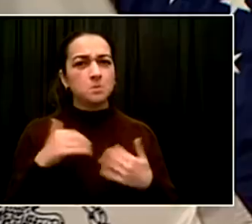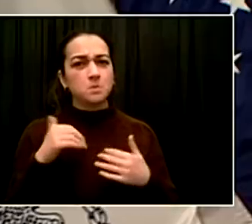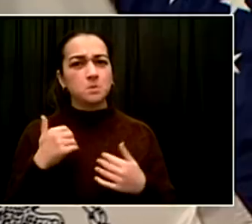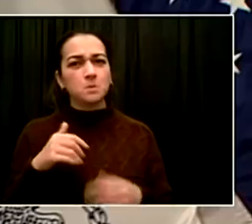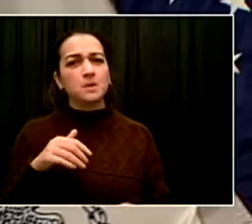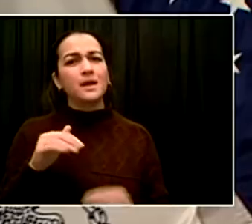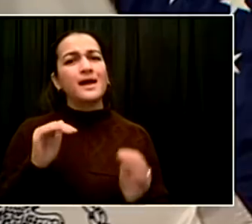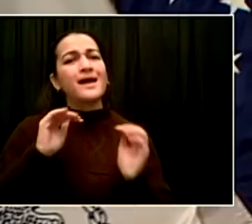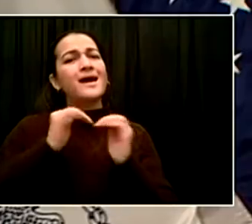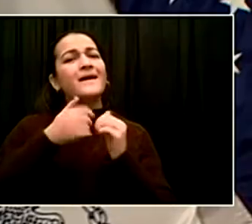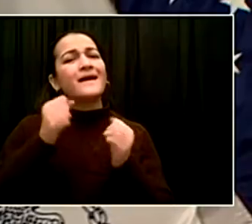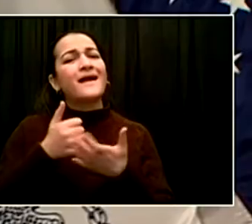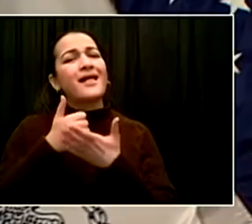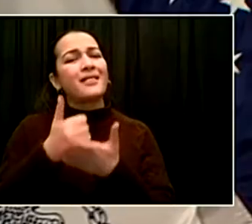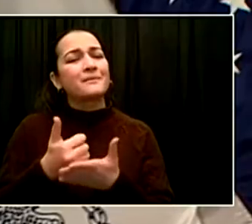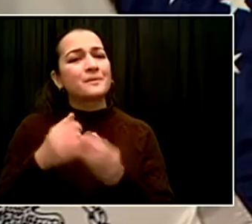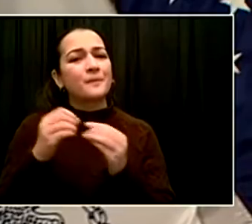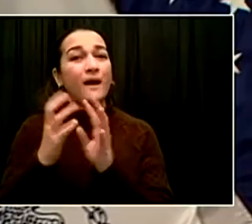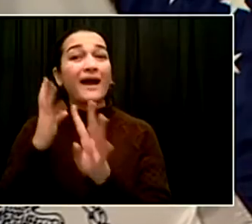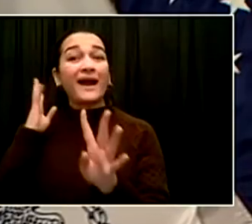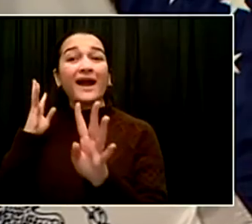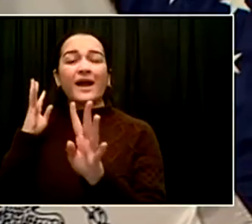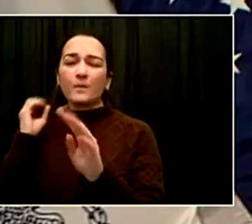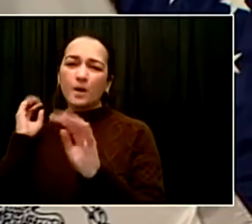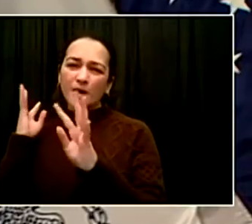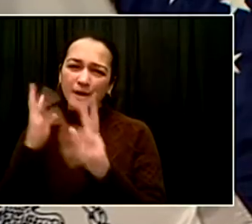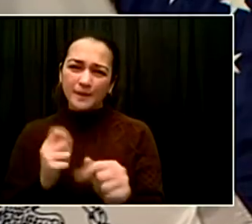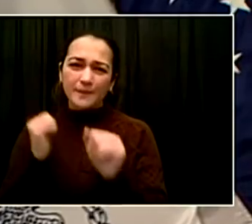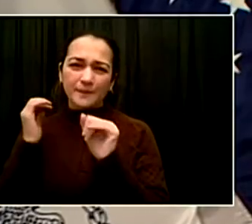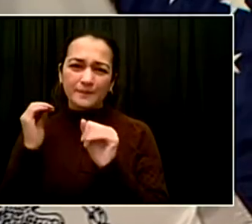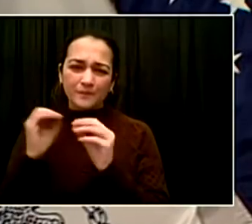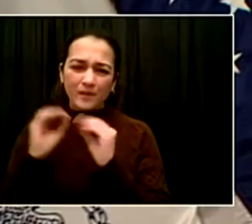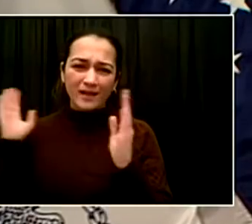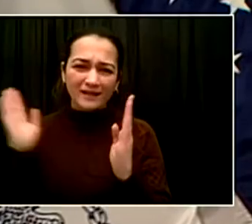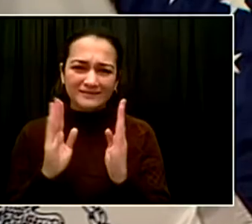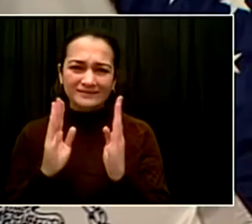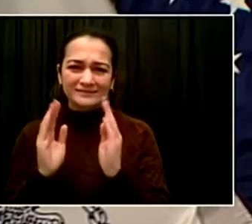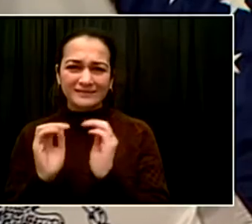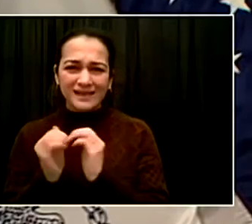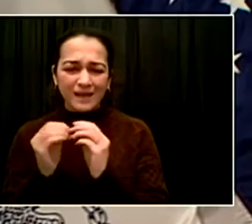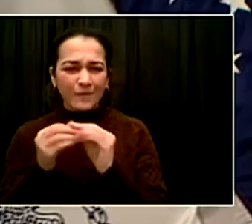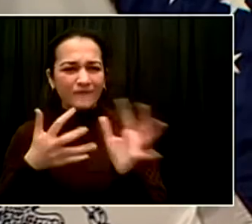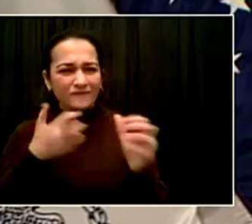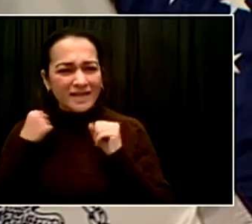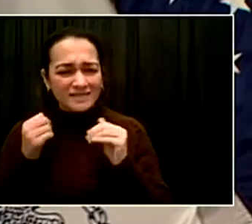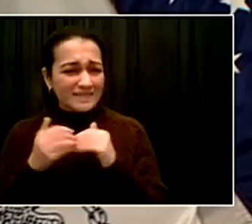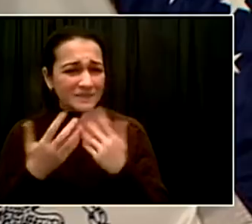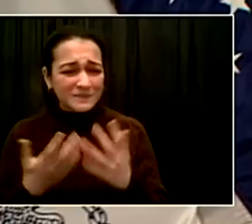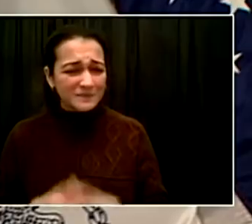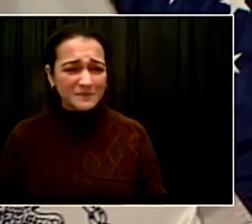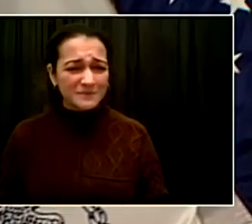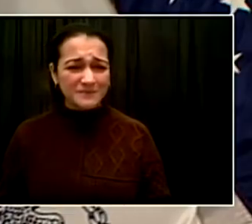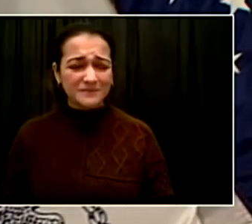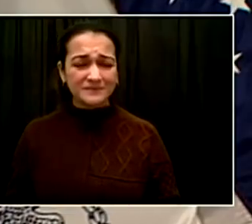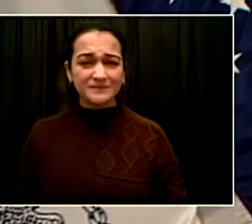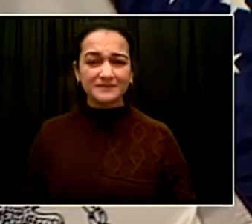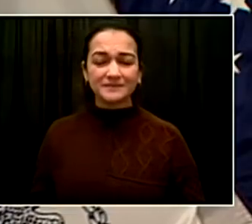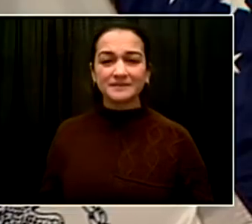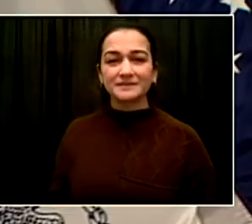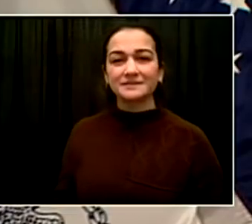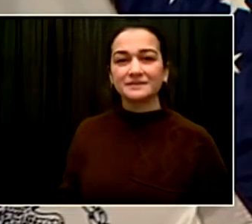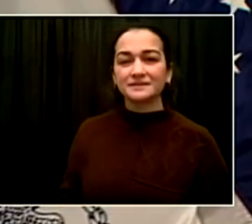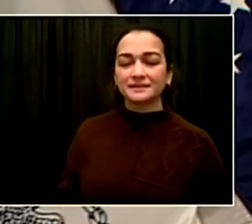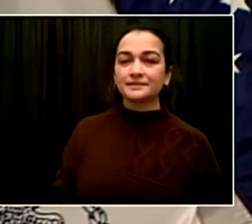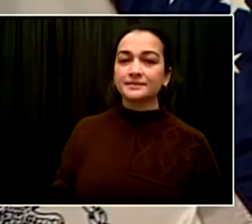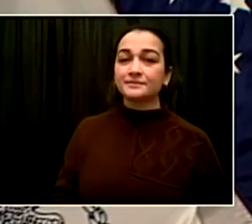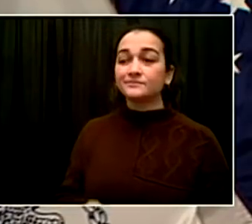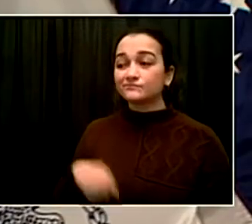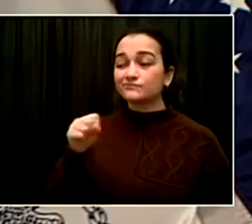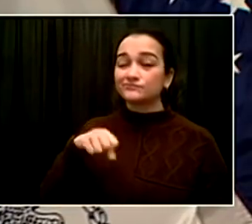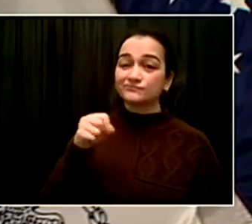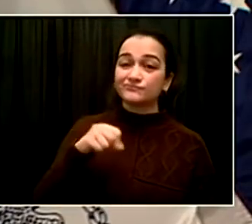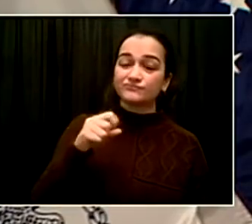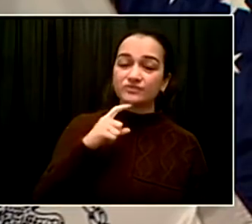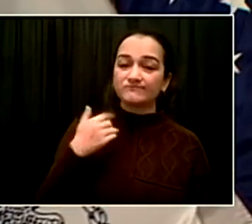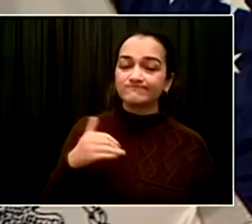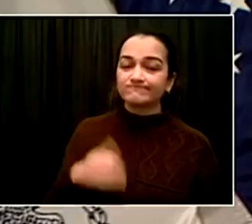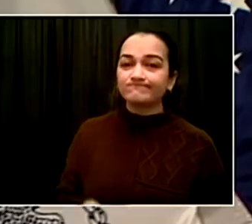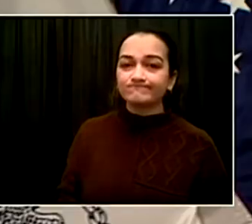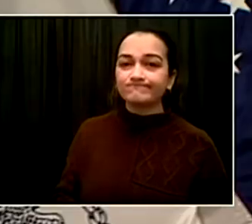CHAOS WITH ALL THESE PLACES,